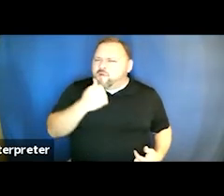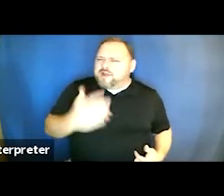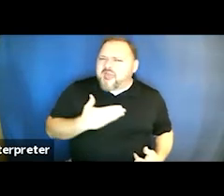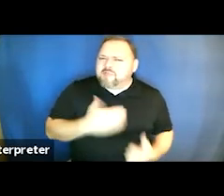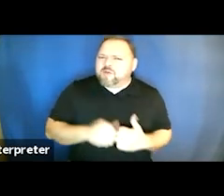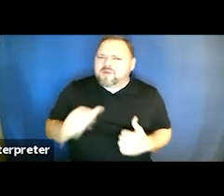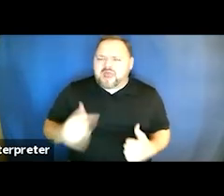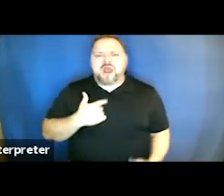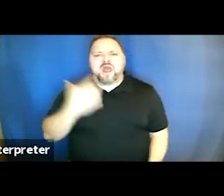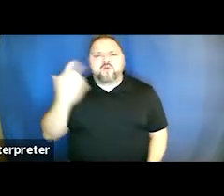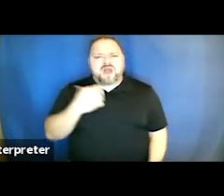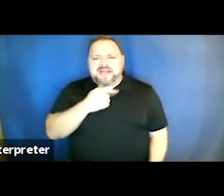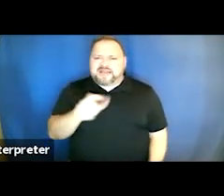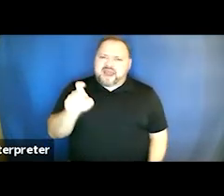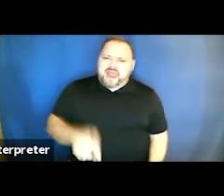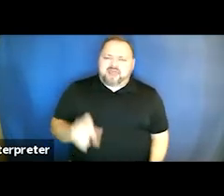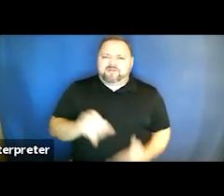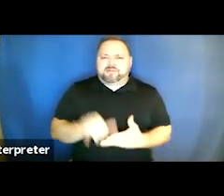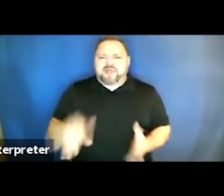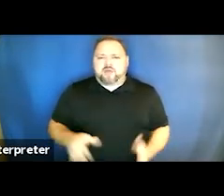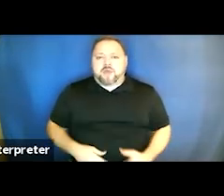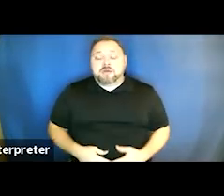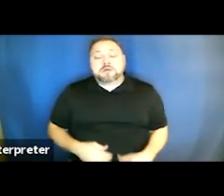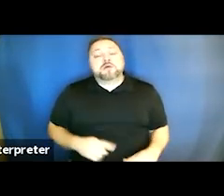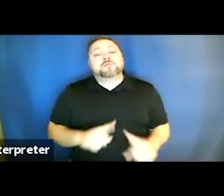I realized I didn't have to be that way. But I also recognize that it was also part of